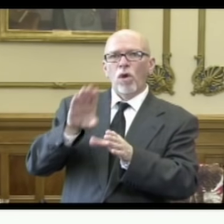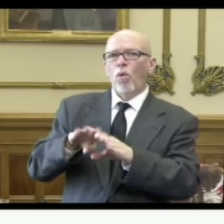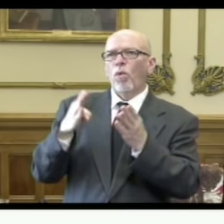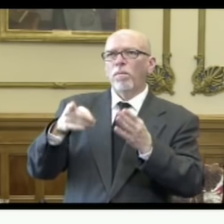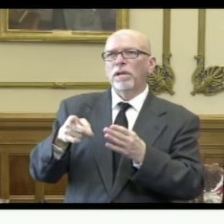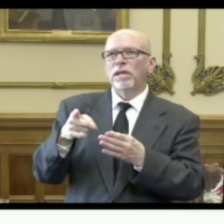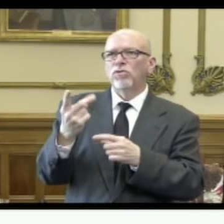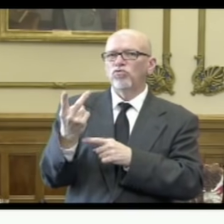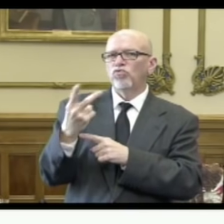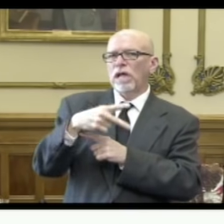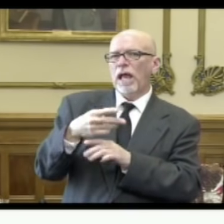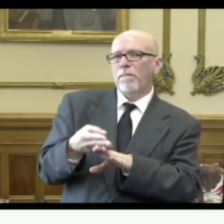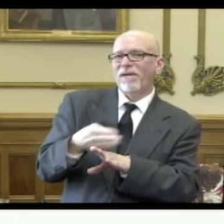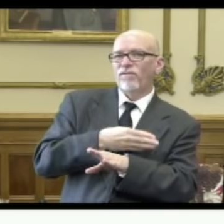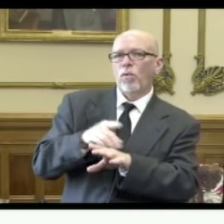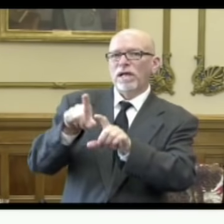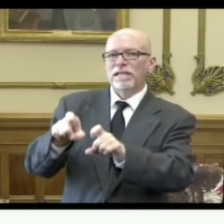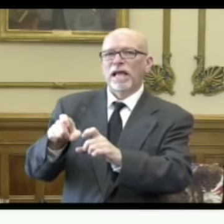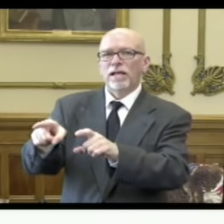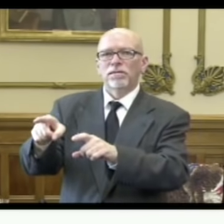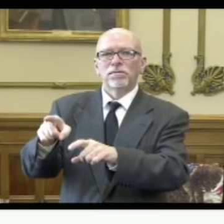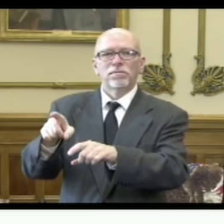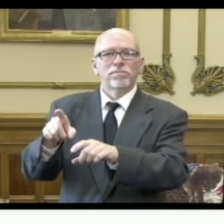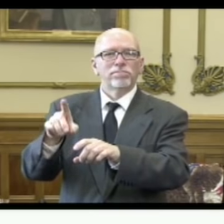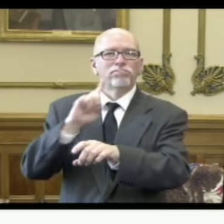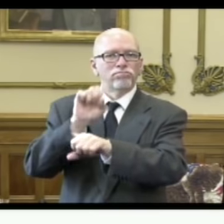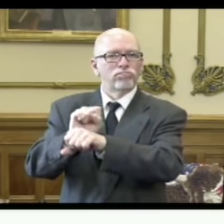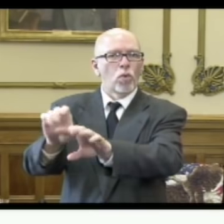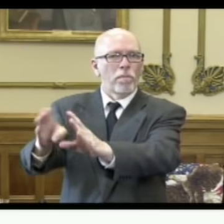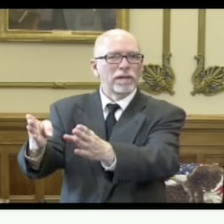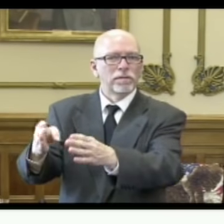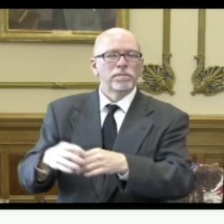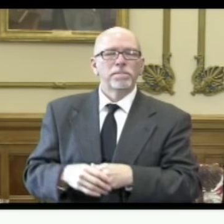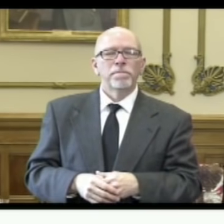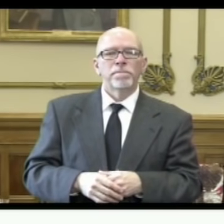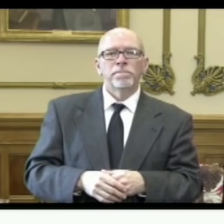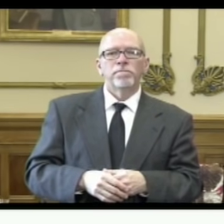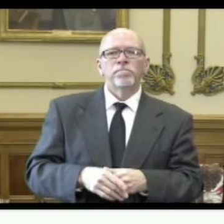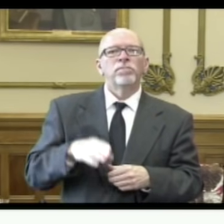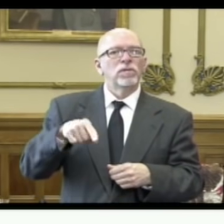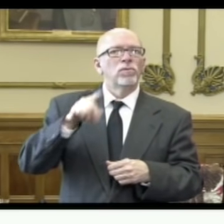THEIR ONLINE SCREENING TOOL. REGISTERED TO GET AN APPOINTMENT DATE AND TIME AND THE REGISTRATION PORTAL BE